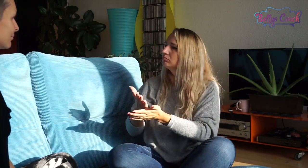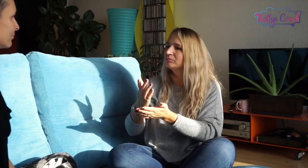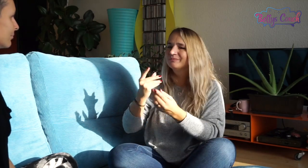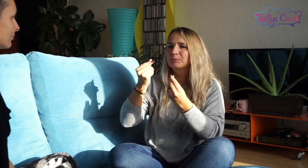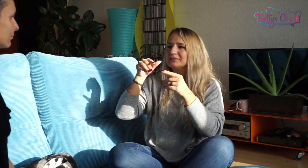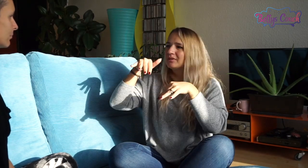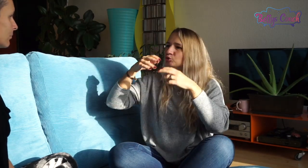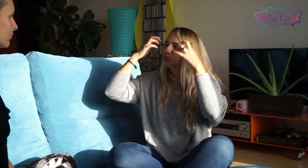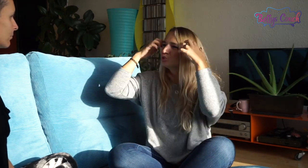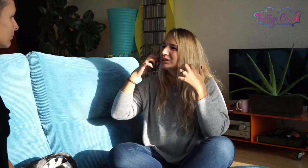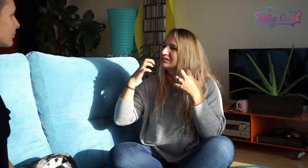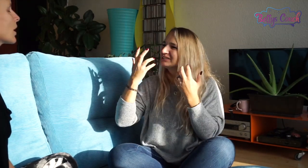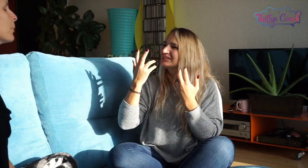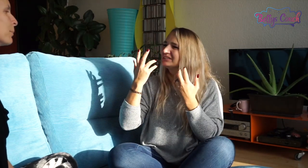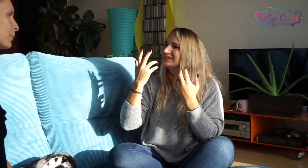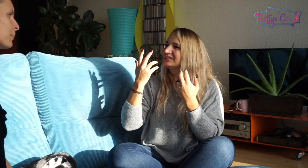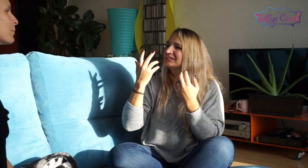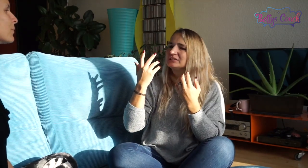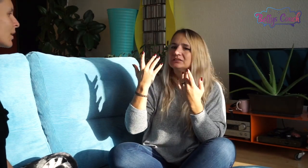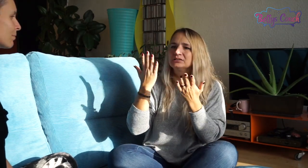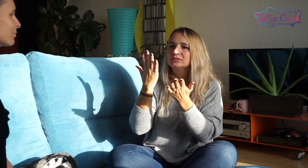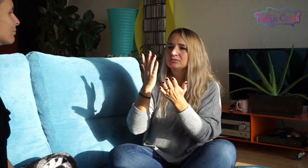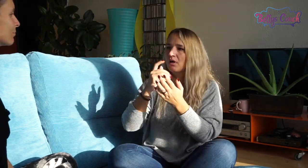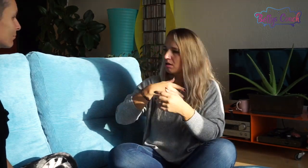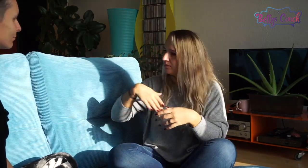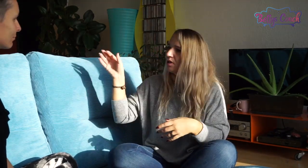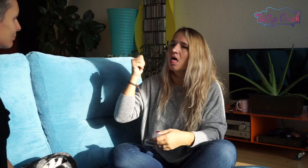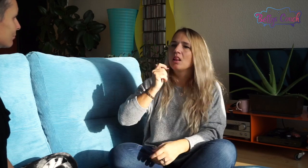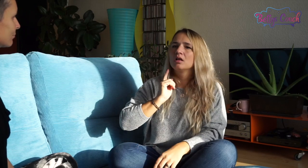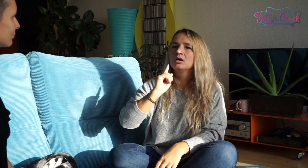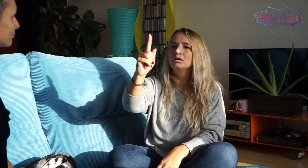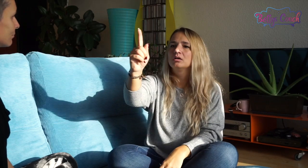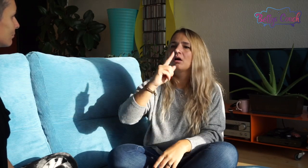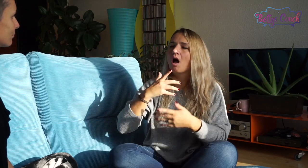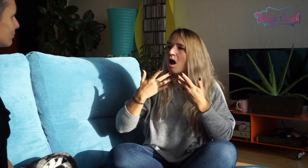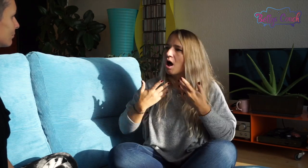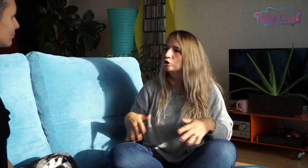They also told me that traveling alone is less stressful and more relaxed.